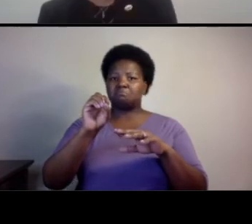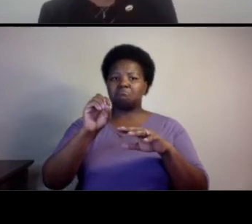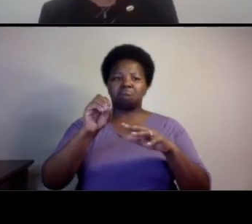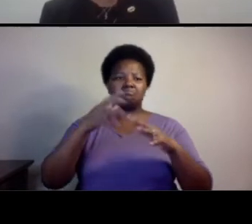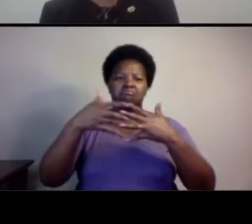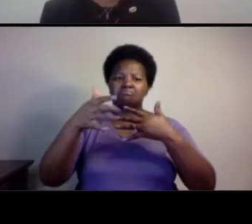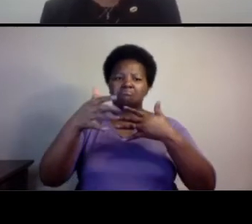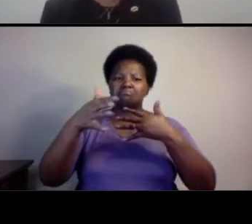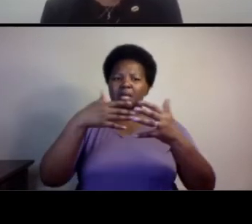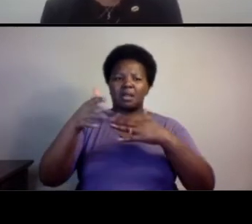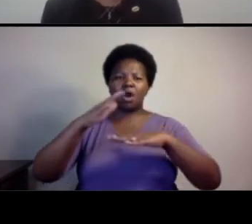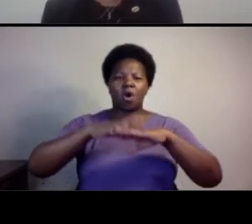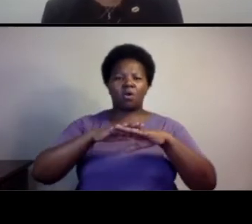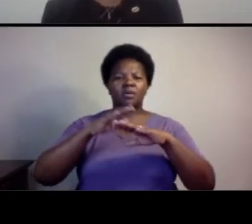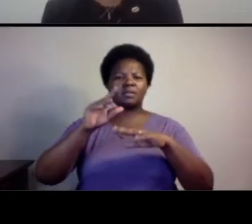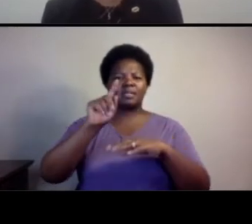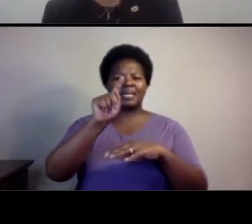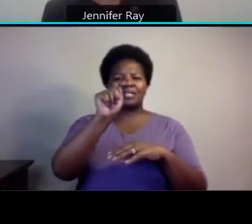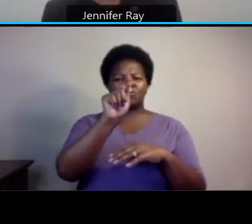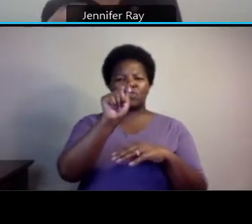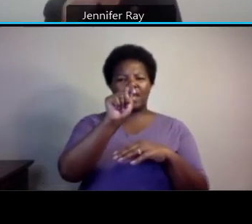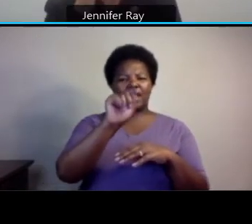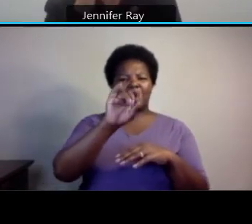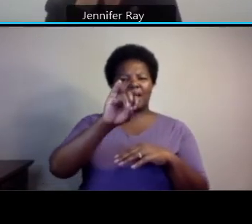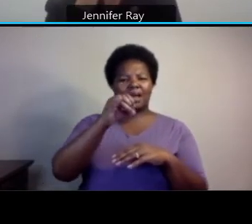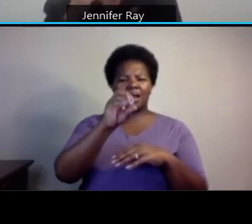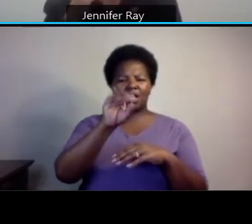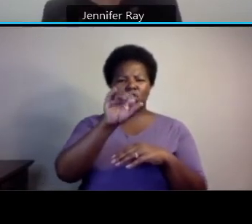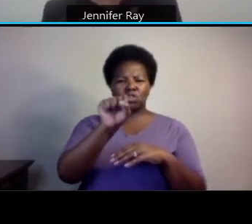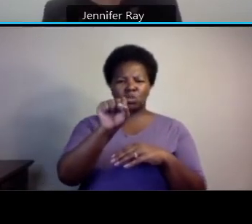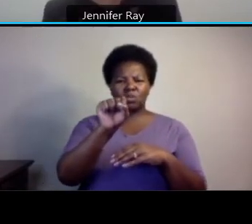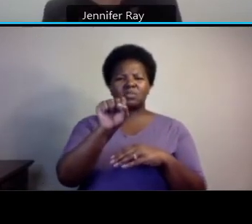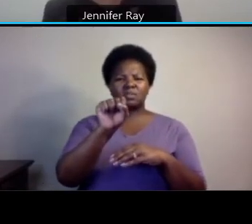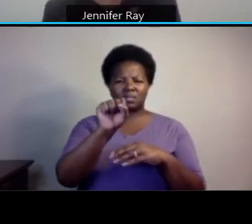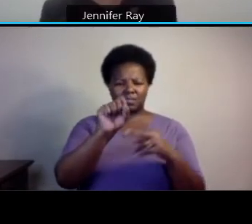and just going through the other other statements in here just worried about pedestrians waiting at